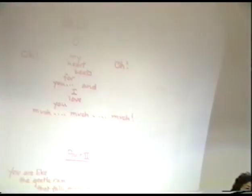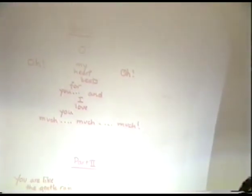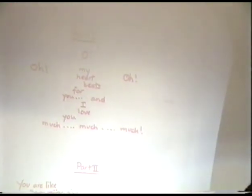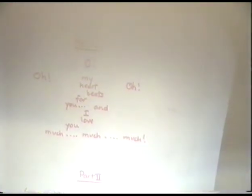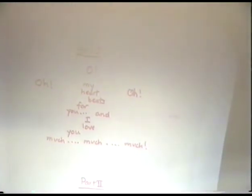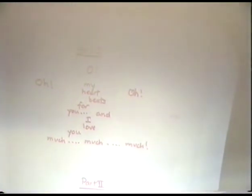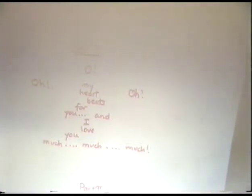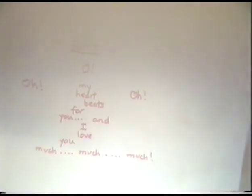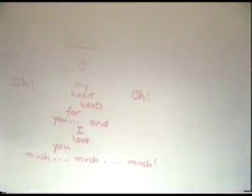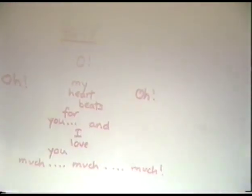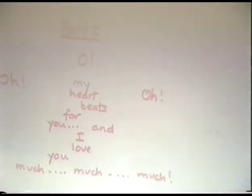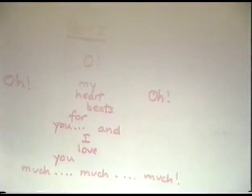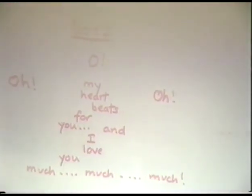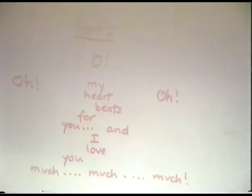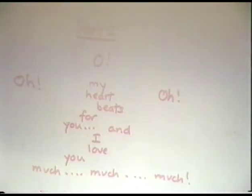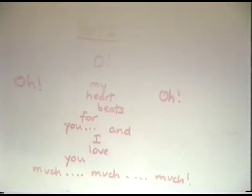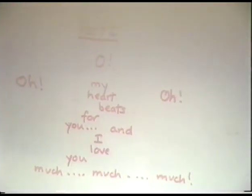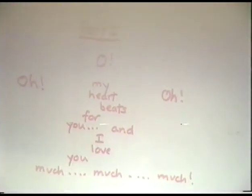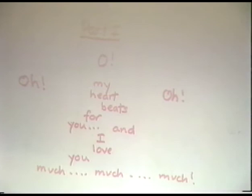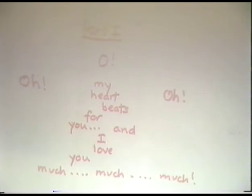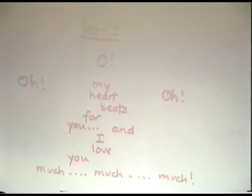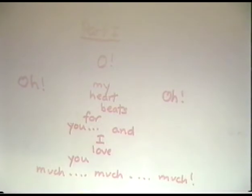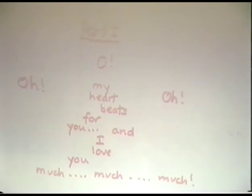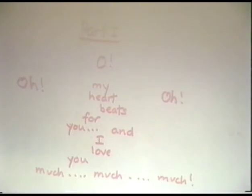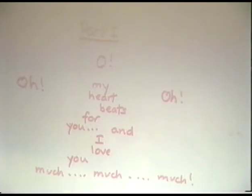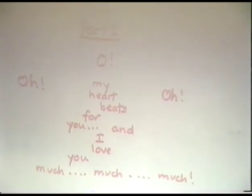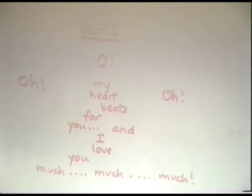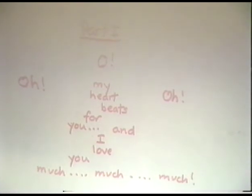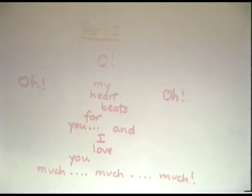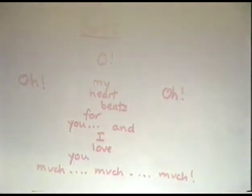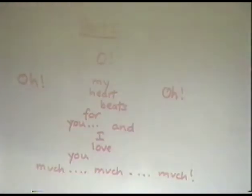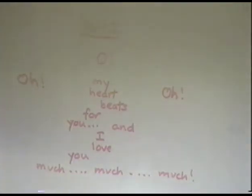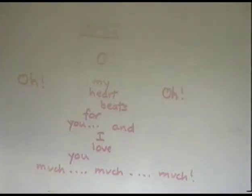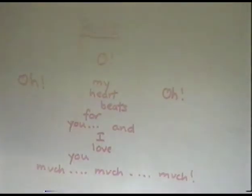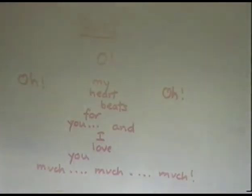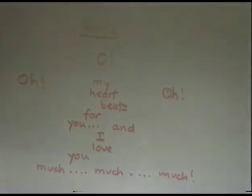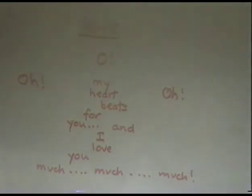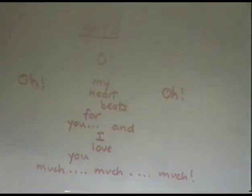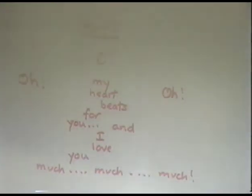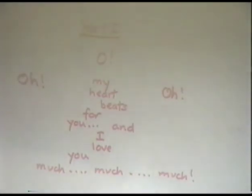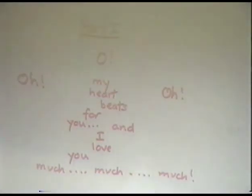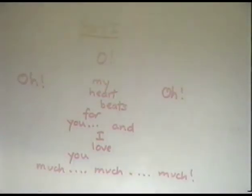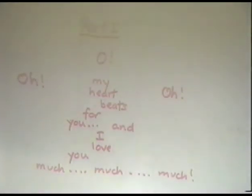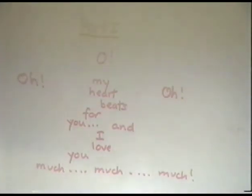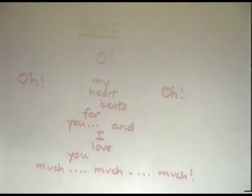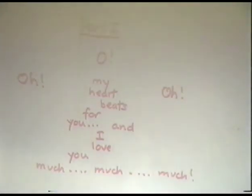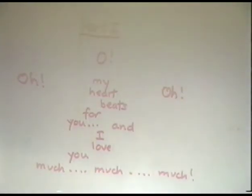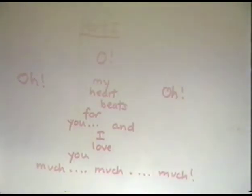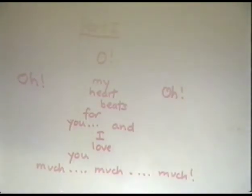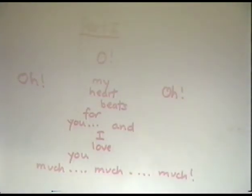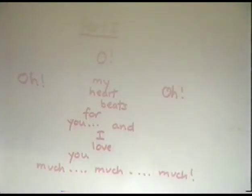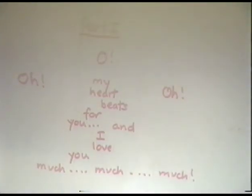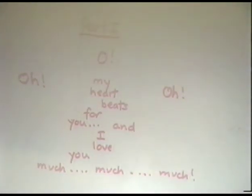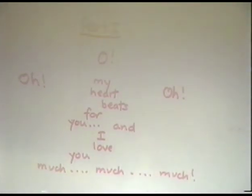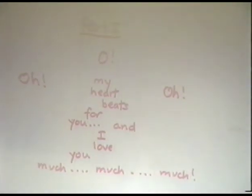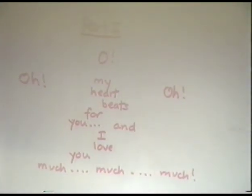This is entitled, O-- it's called Love Song, love song sign.